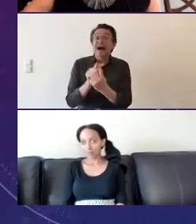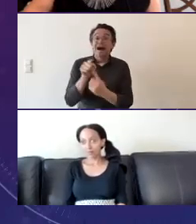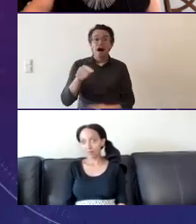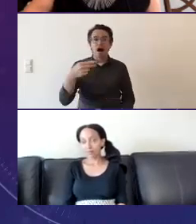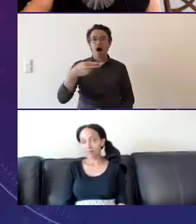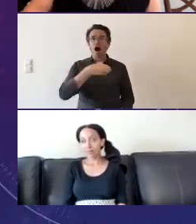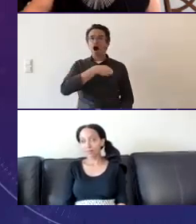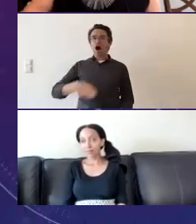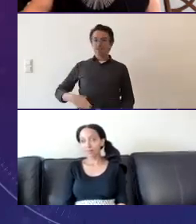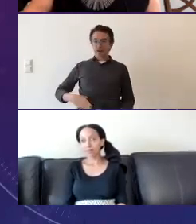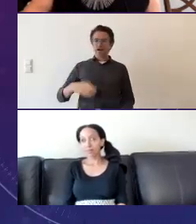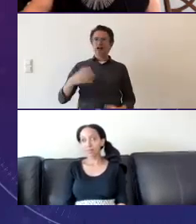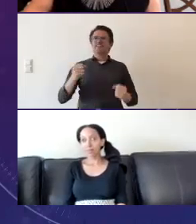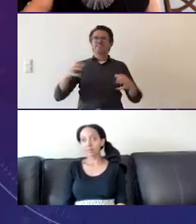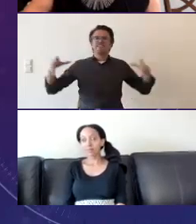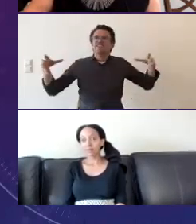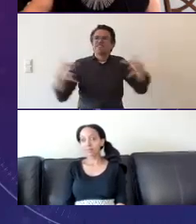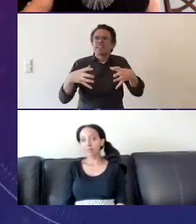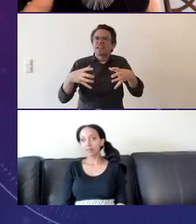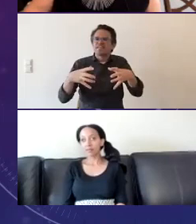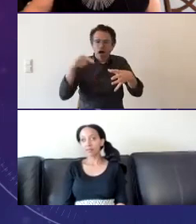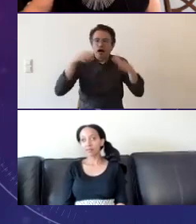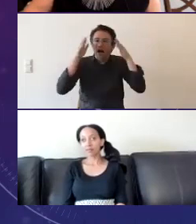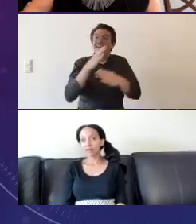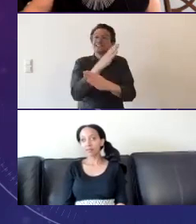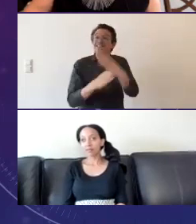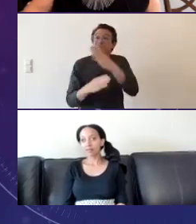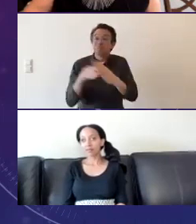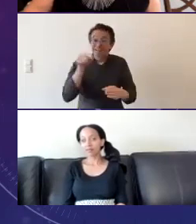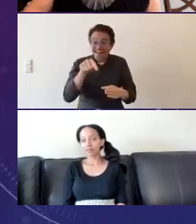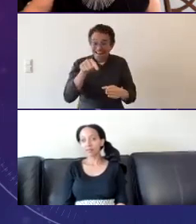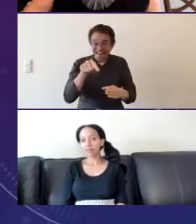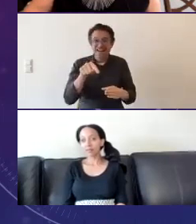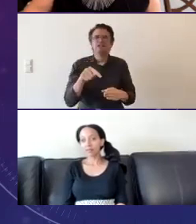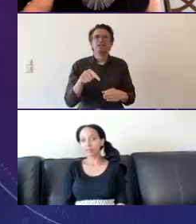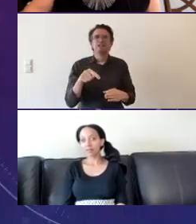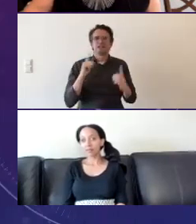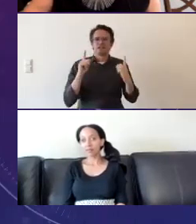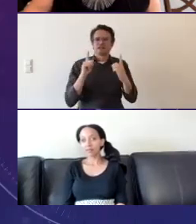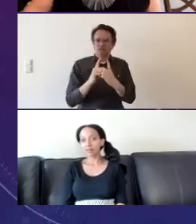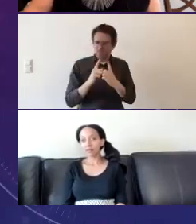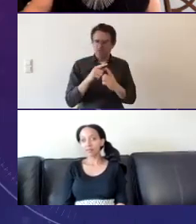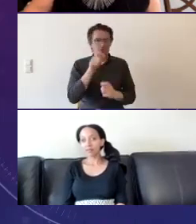time I graduated from Harvard Graduate School 2008 June 2008 and I believe